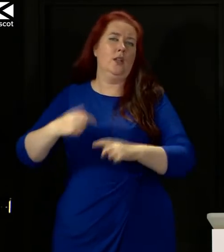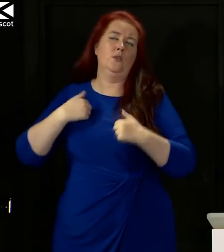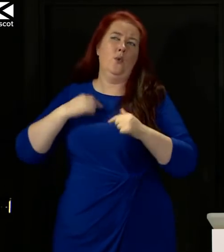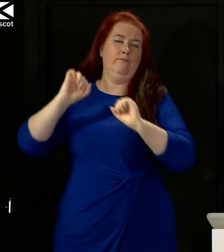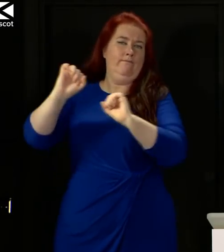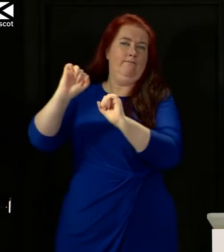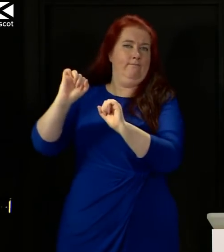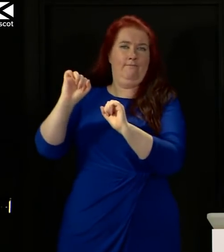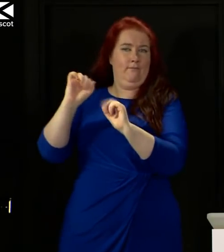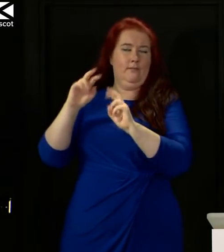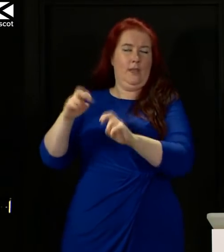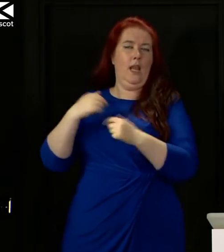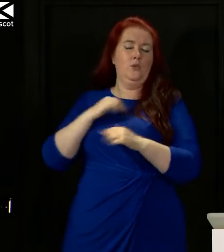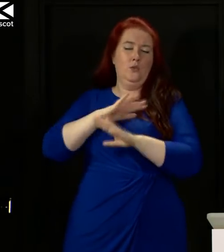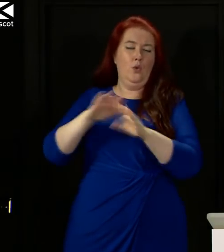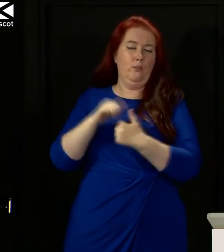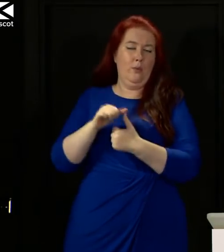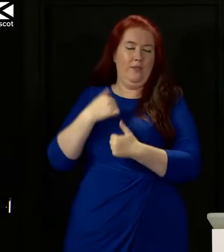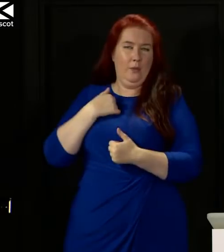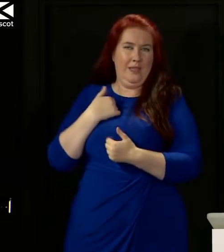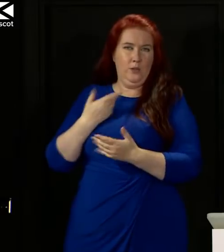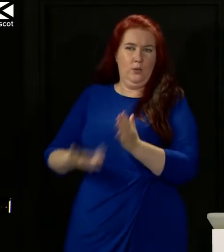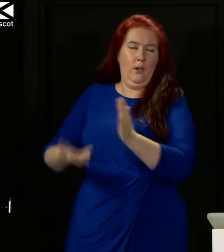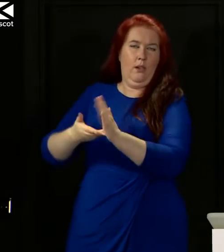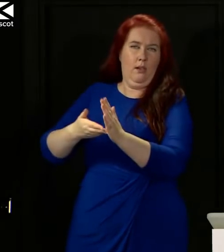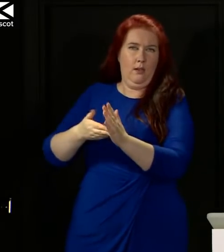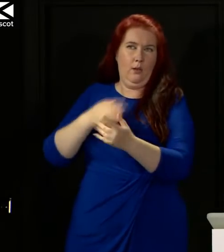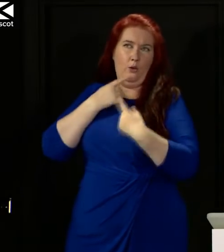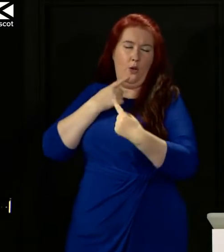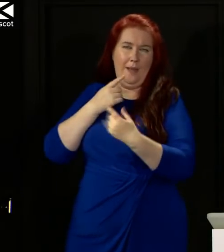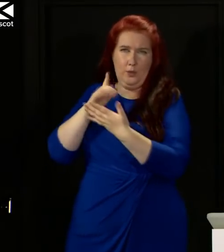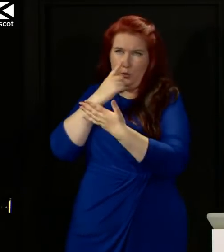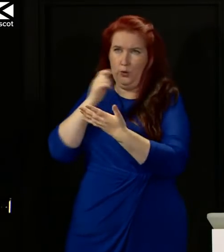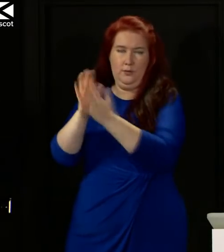for me to say anything that would prejudice that right now. Overall we work very closely